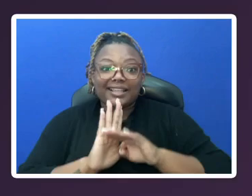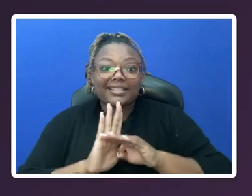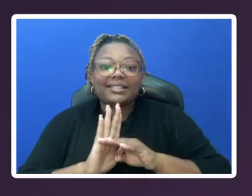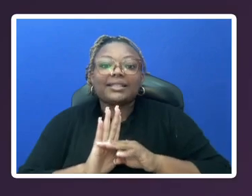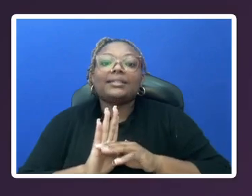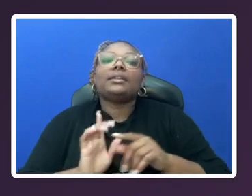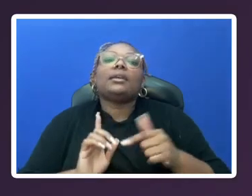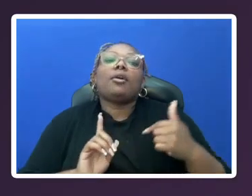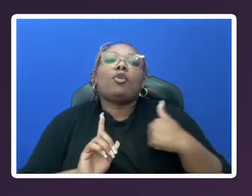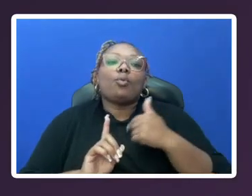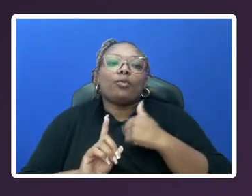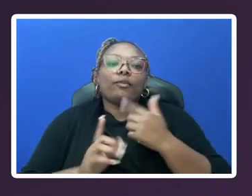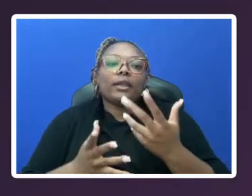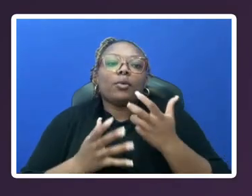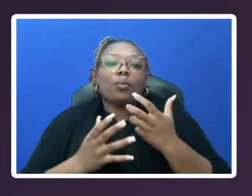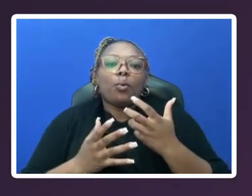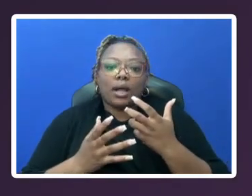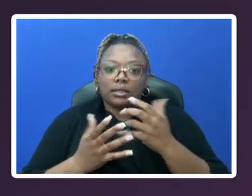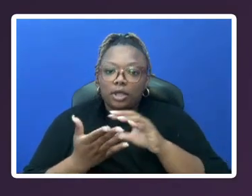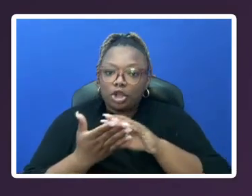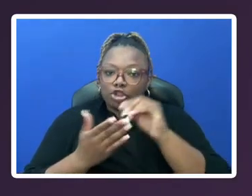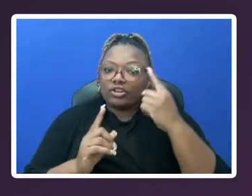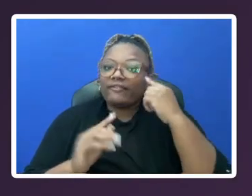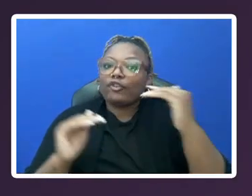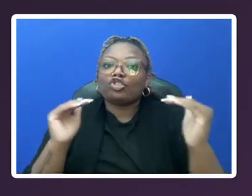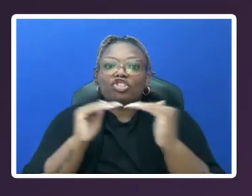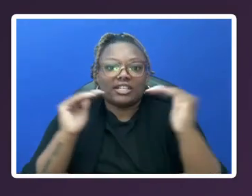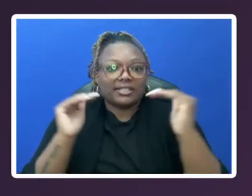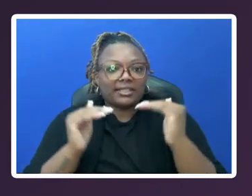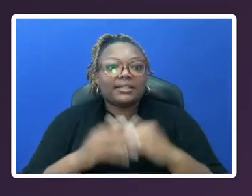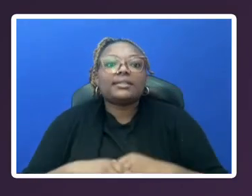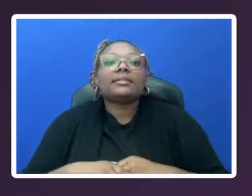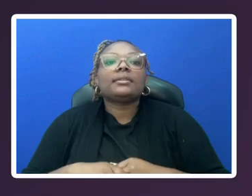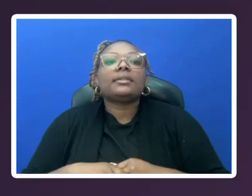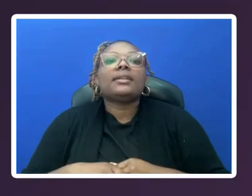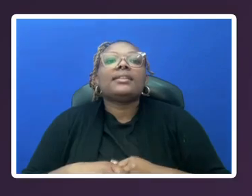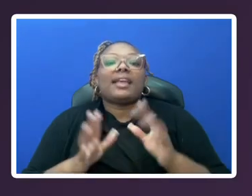for justice. They have a really important Let's Talk Guide and Critical Practices